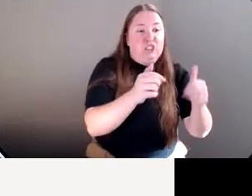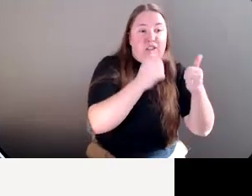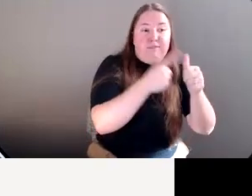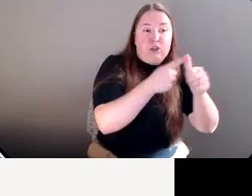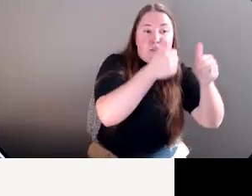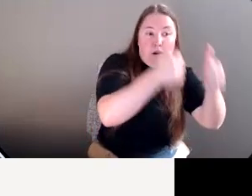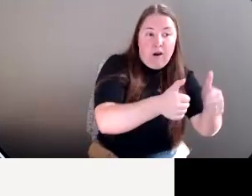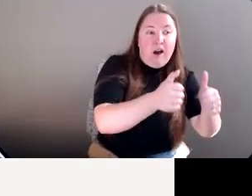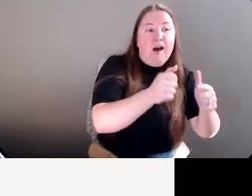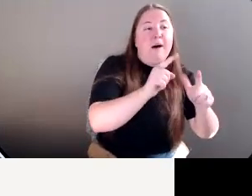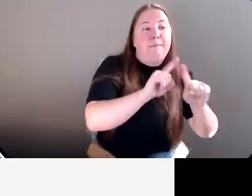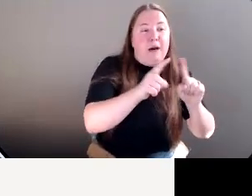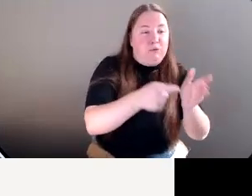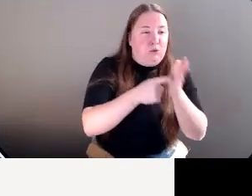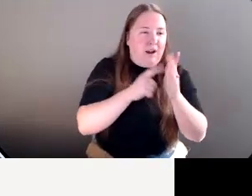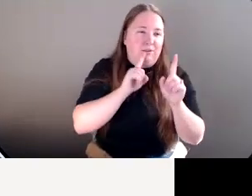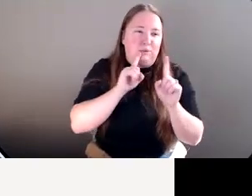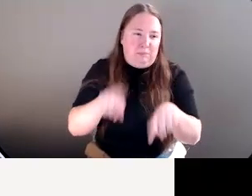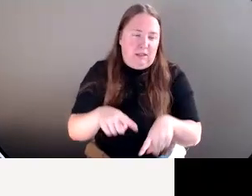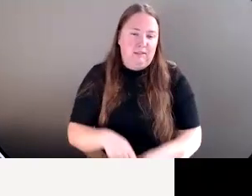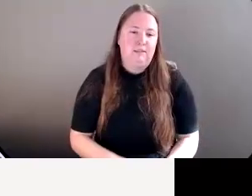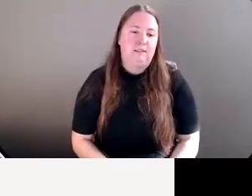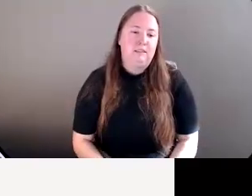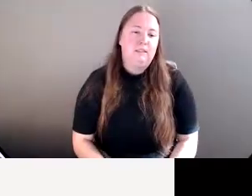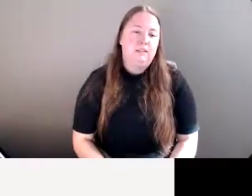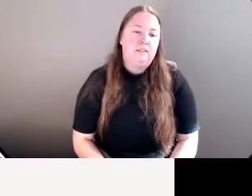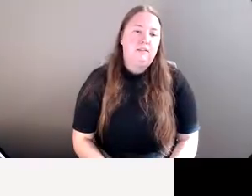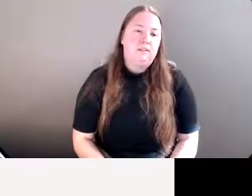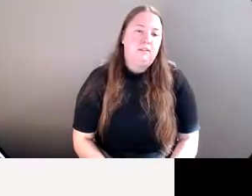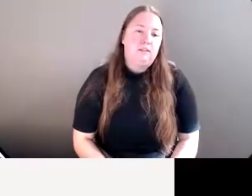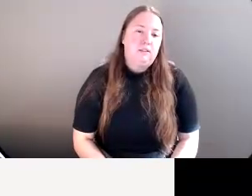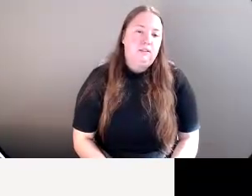I would recommend and suggest that if you do want to try this,